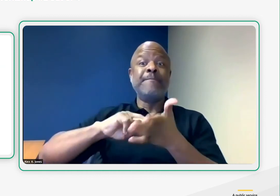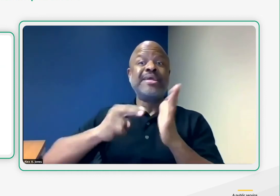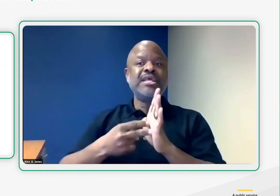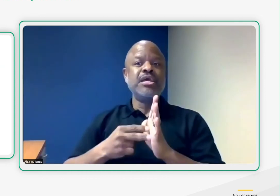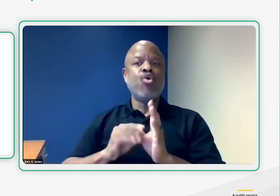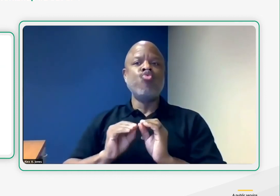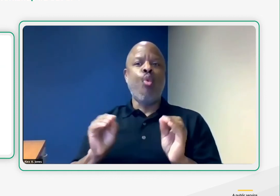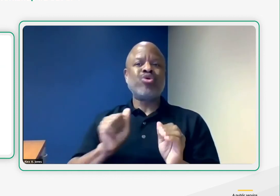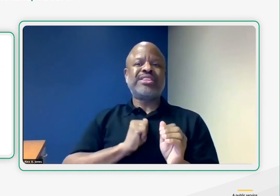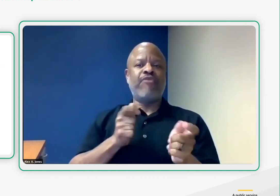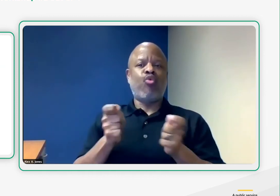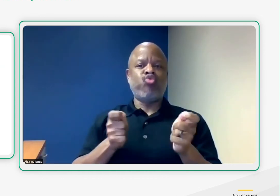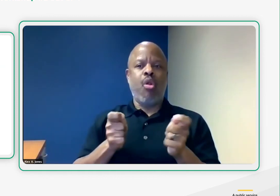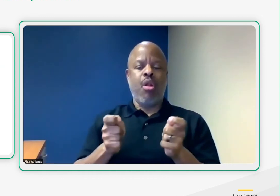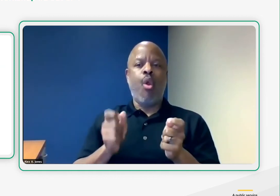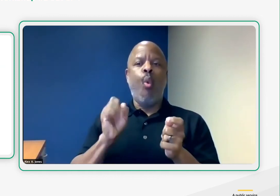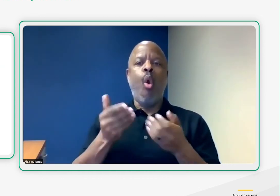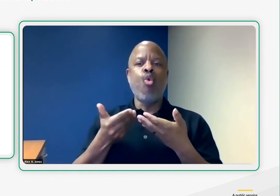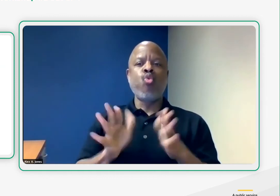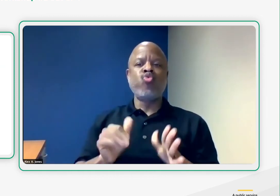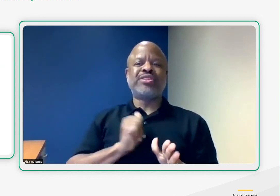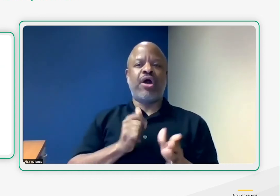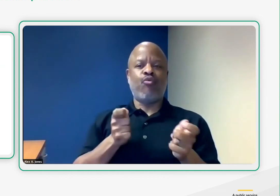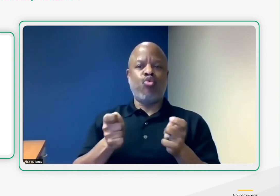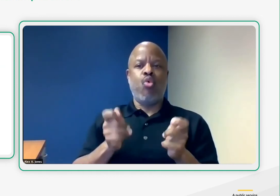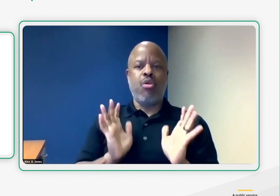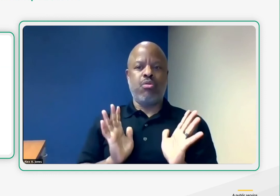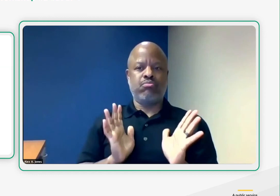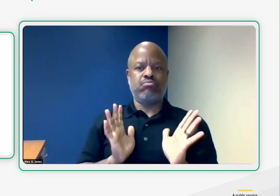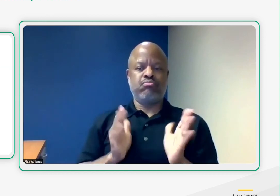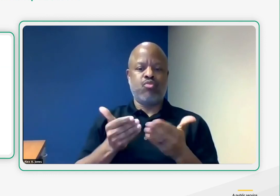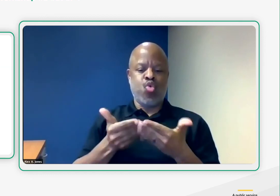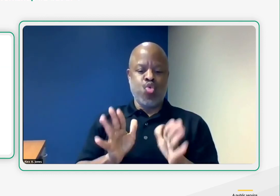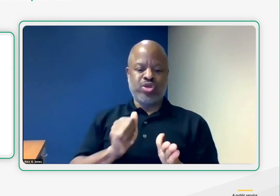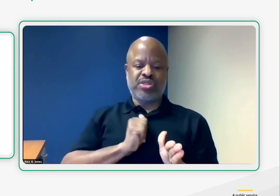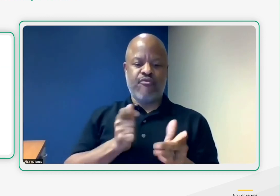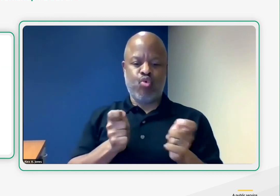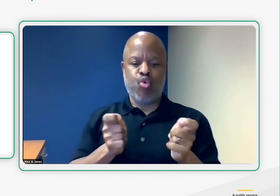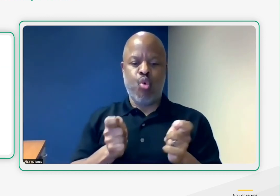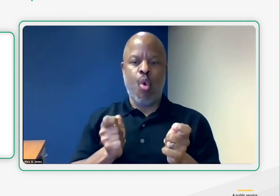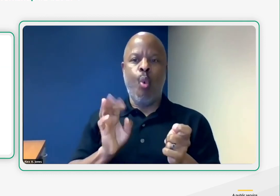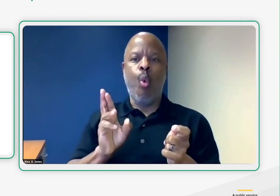So, we're doing this sign right here. You would say lose self-control or no self-control.